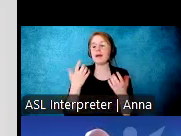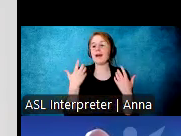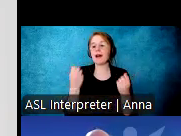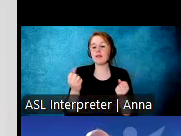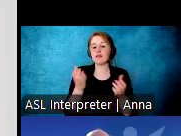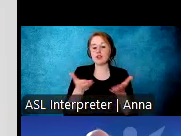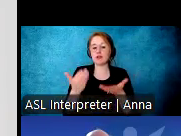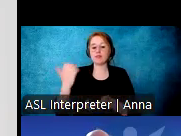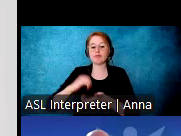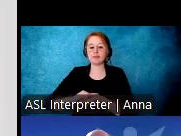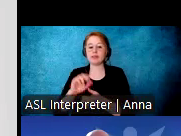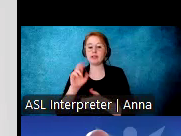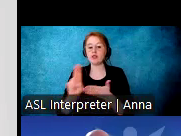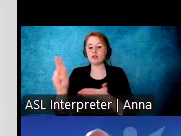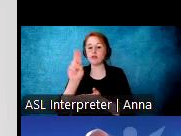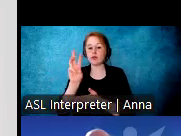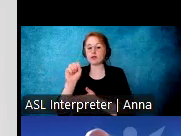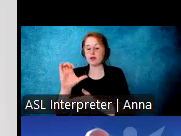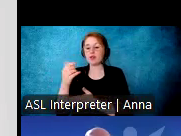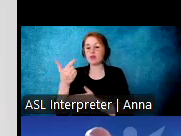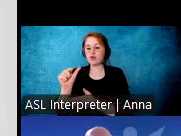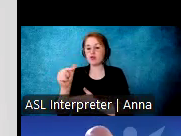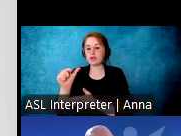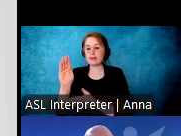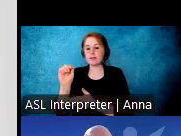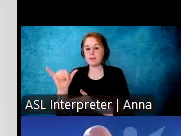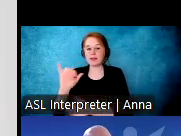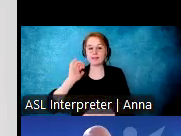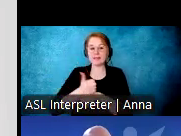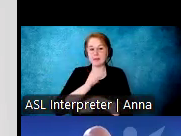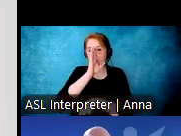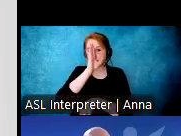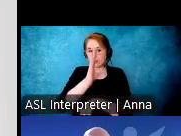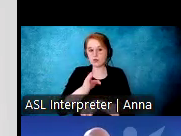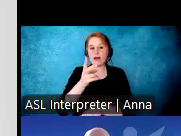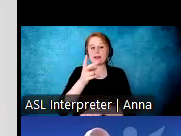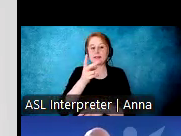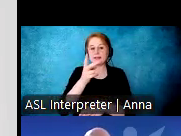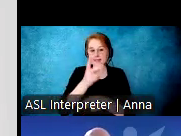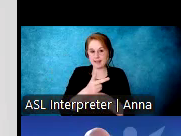the University of Wisconsin at Green Bay to create a direct care professional certification program.